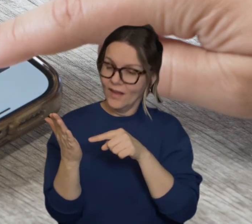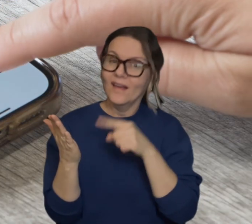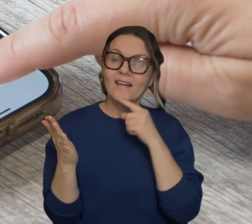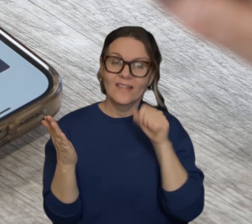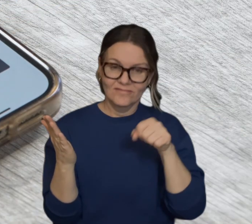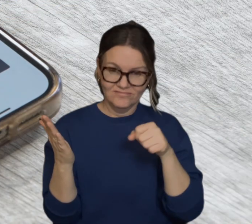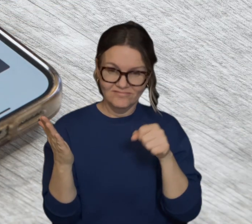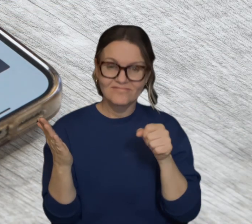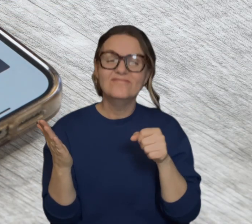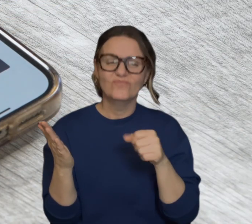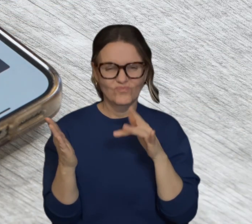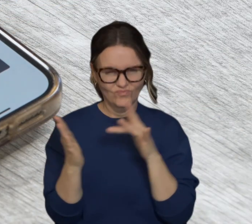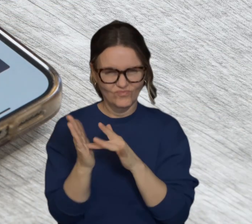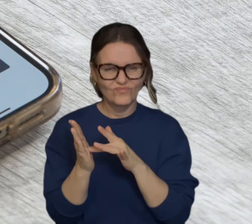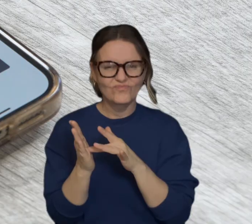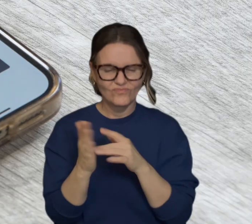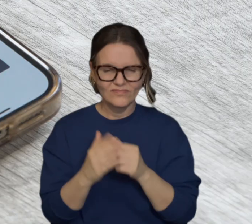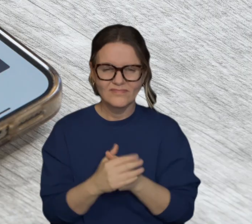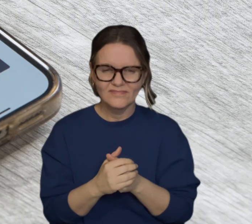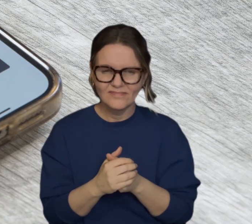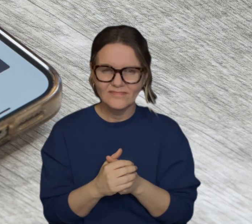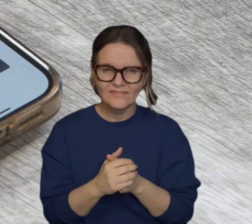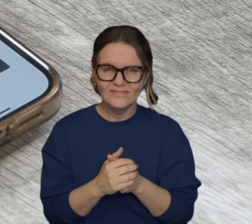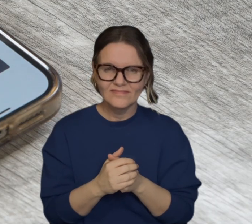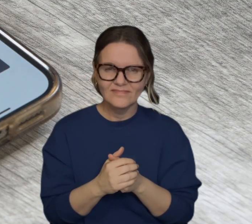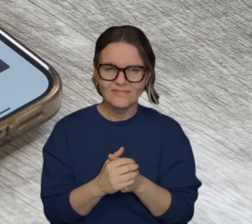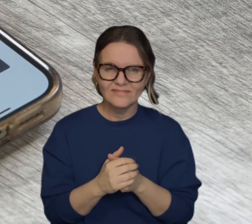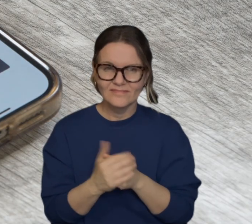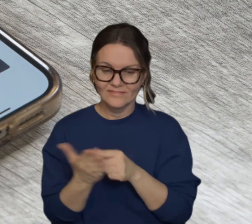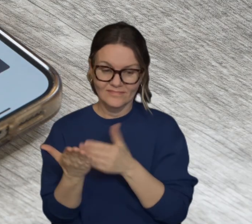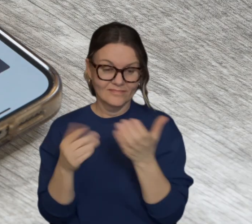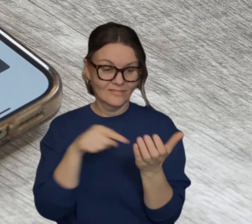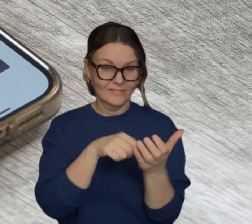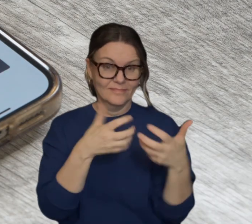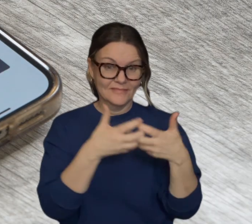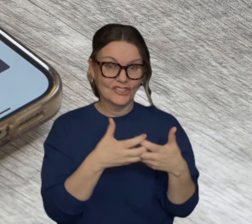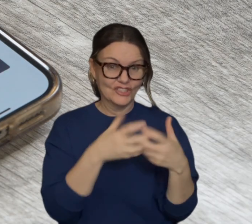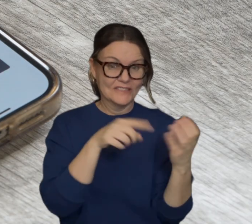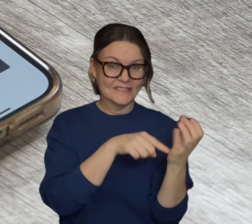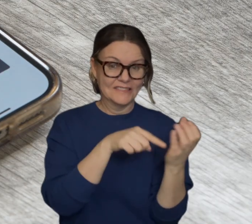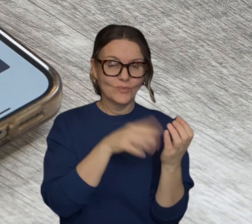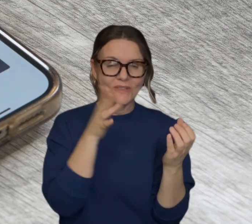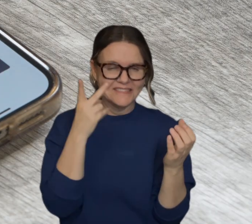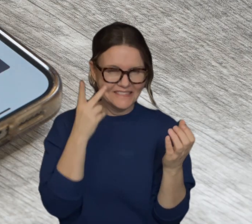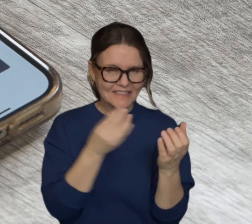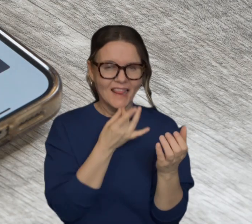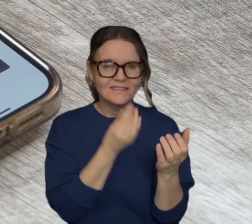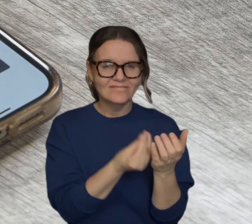it will have you hit the play pause button until you start to see two lights